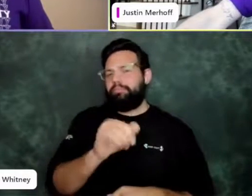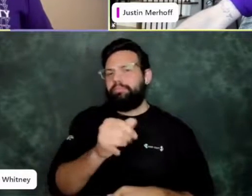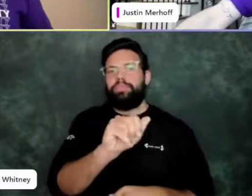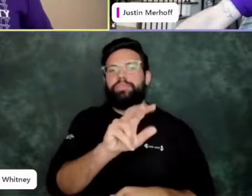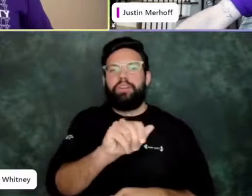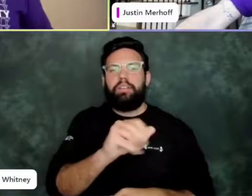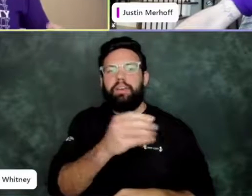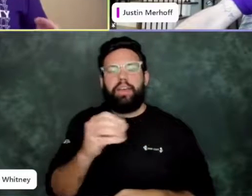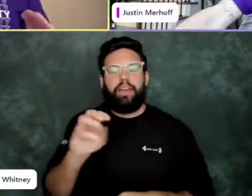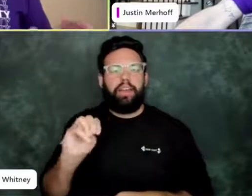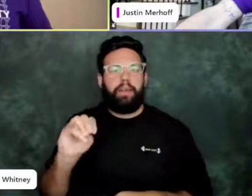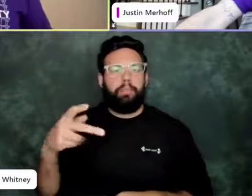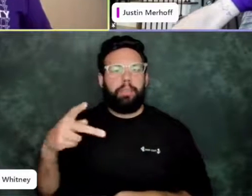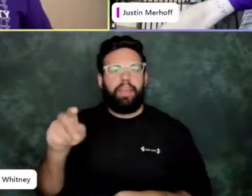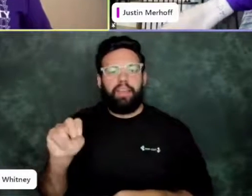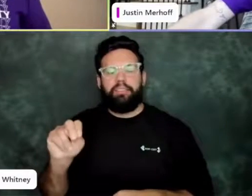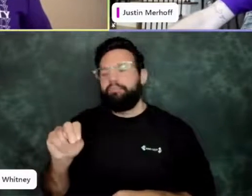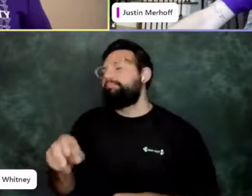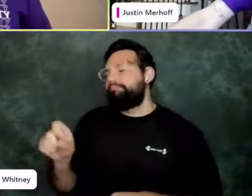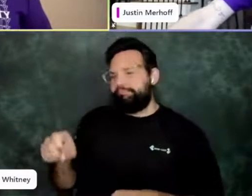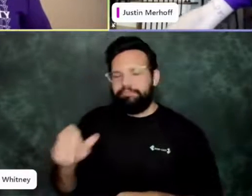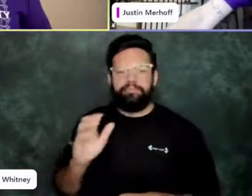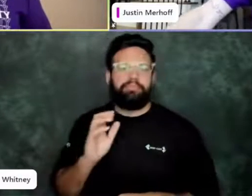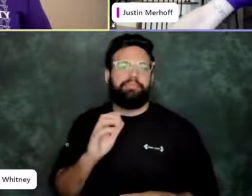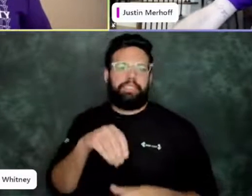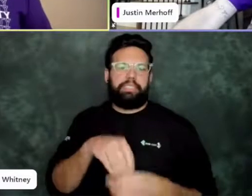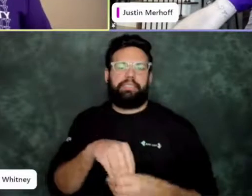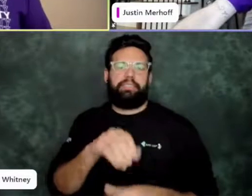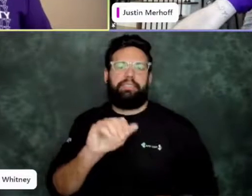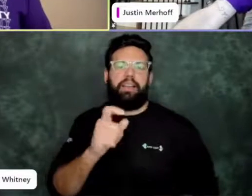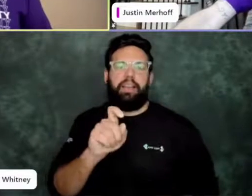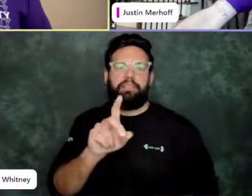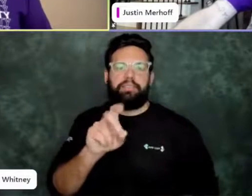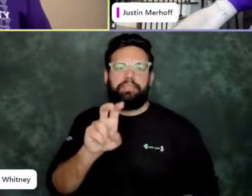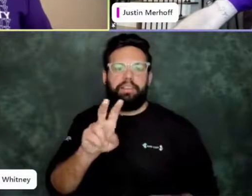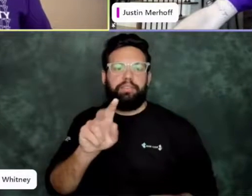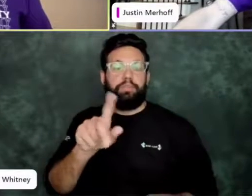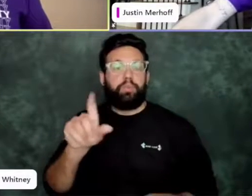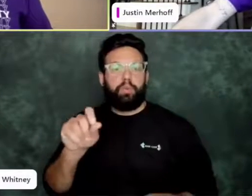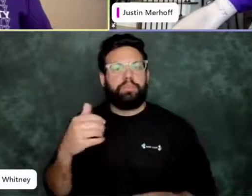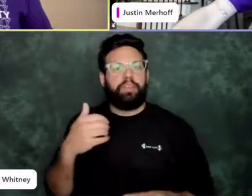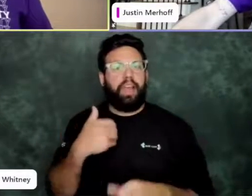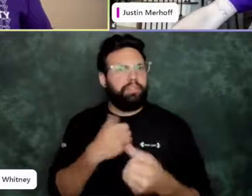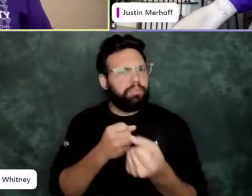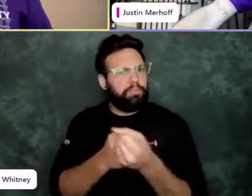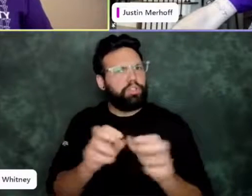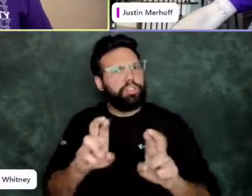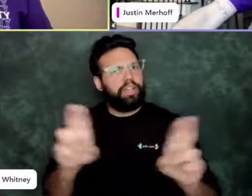Yeah, yeah. So in our axe DevTools HTML APIs, we've got support for Playwright exactly like Michael said